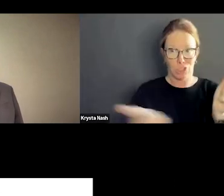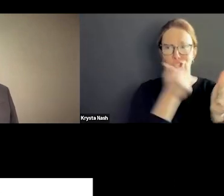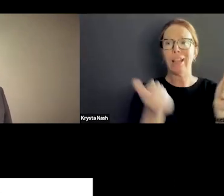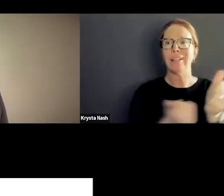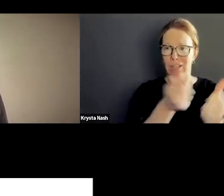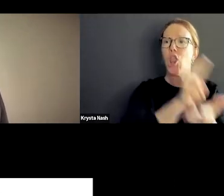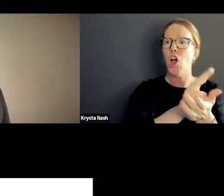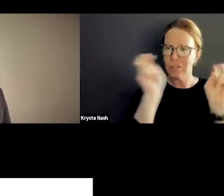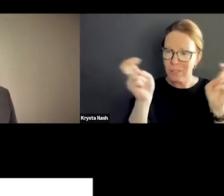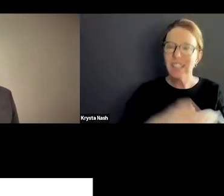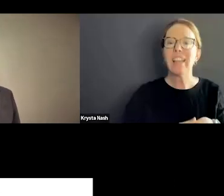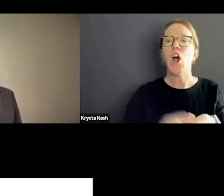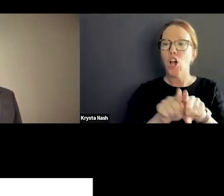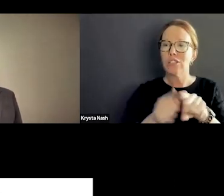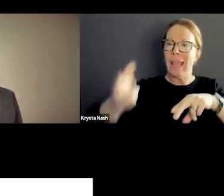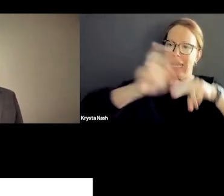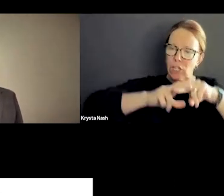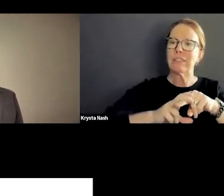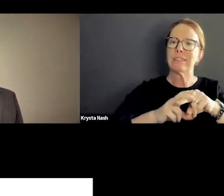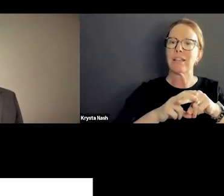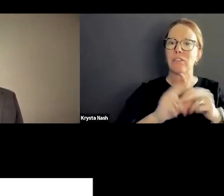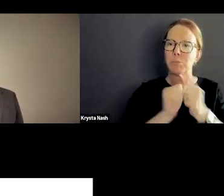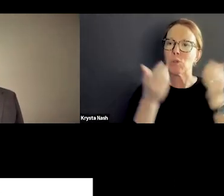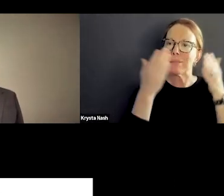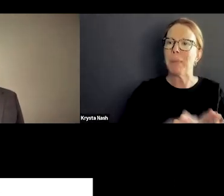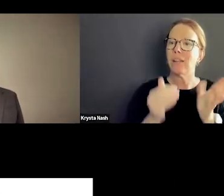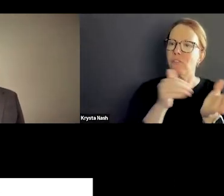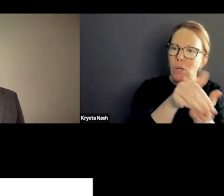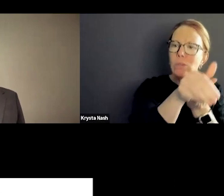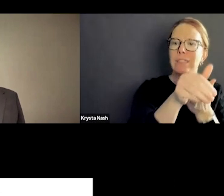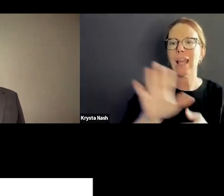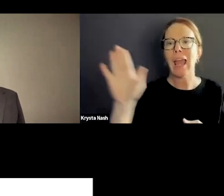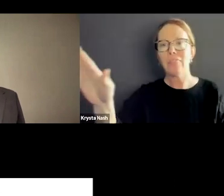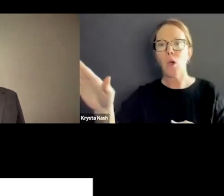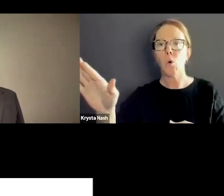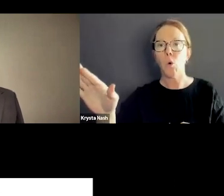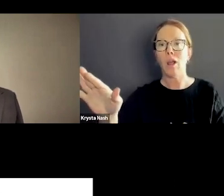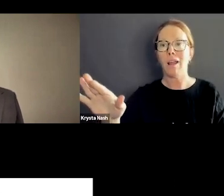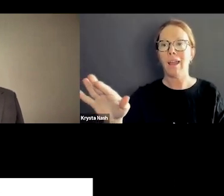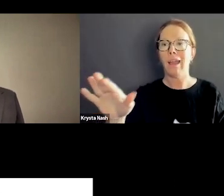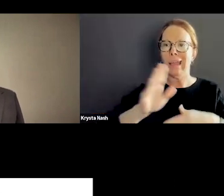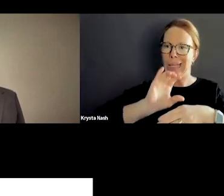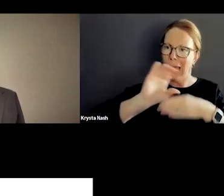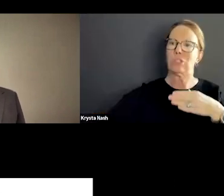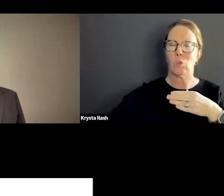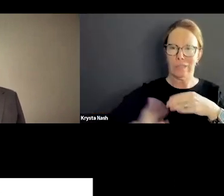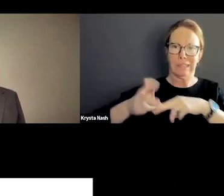They had an increase in sports betting frequency and their scores of sports betting consequences did increase on days in which they smoked.